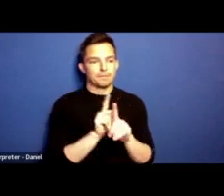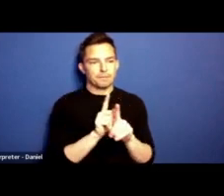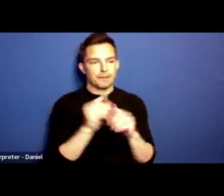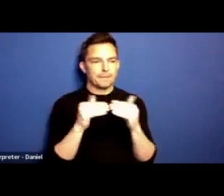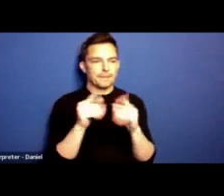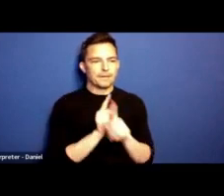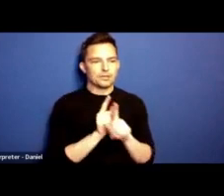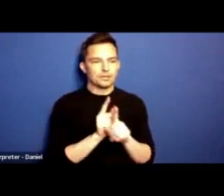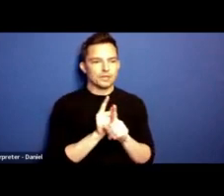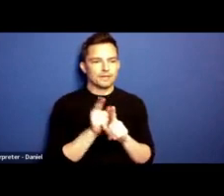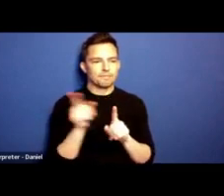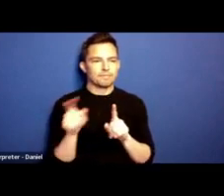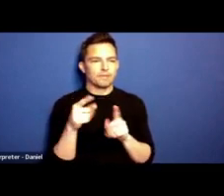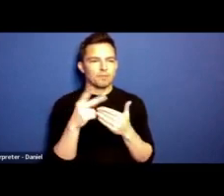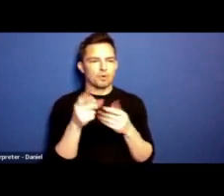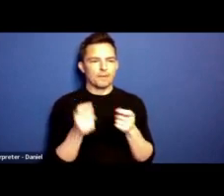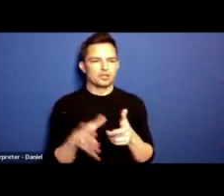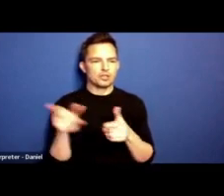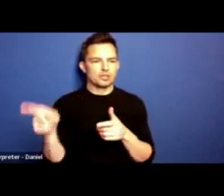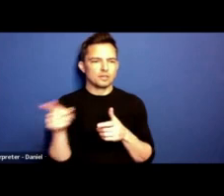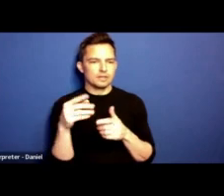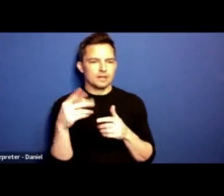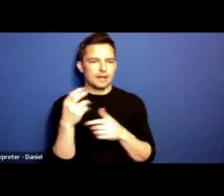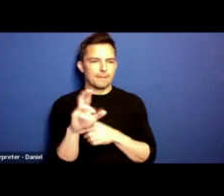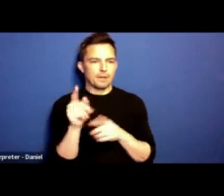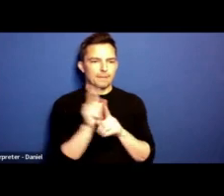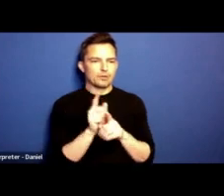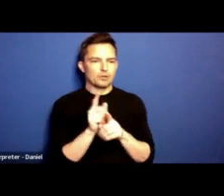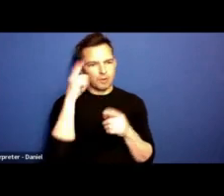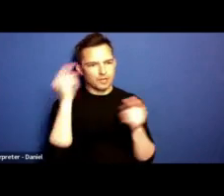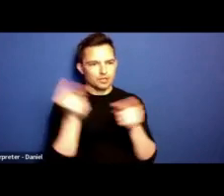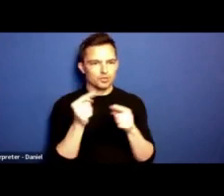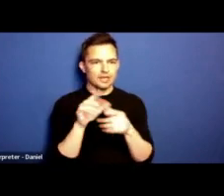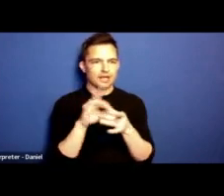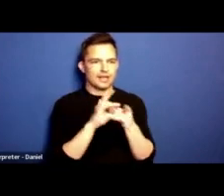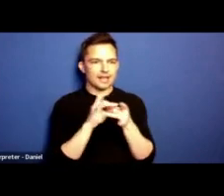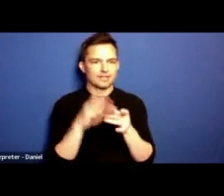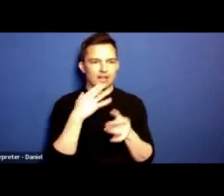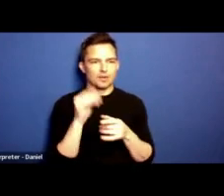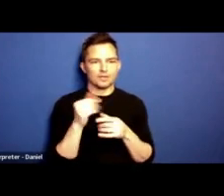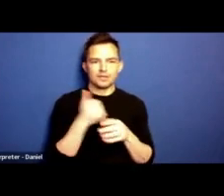Denver, Colorado. Maria, I apologize if you bring this up. But he was, you provided me with